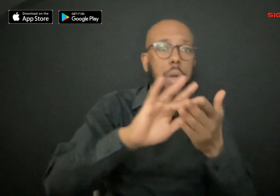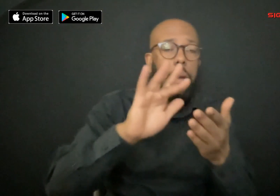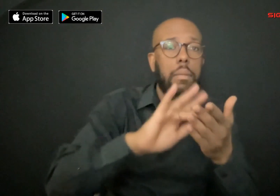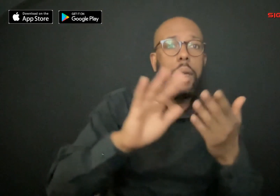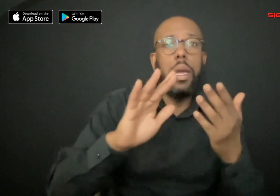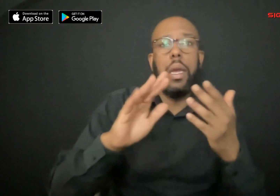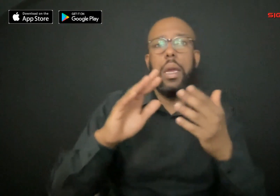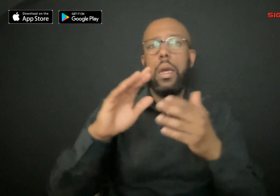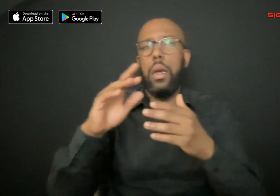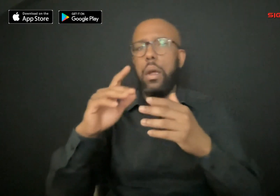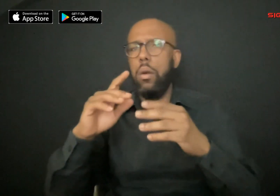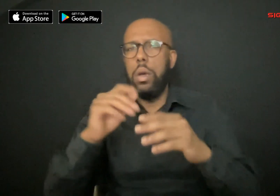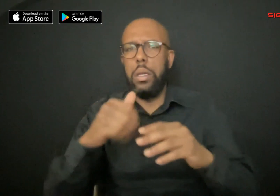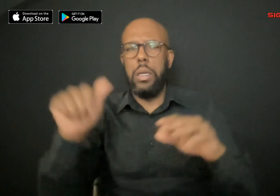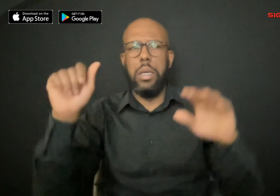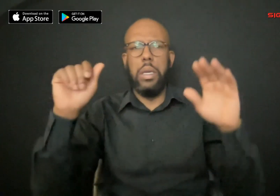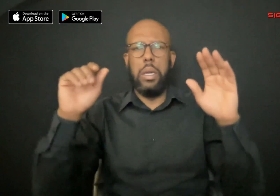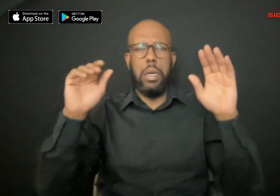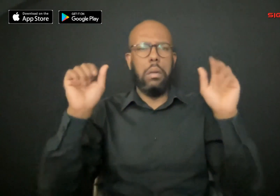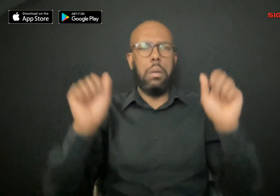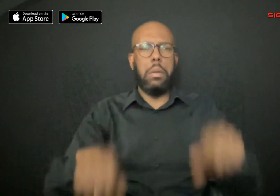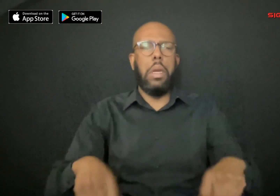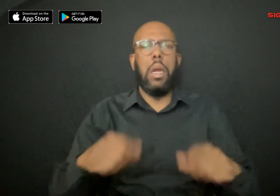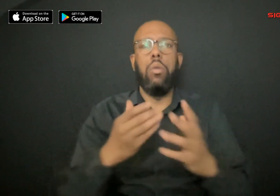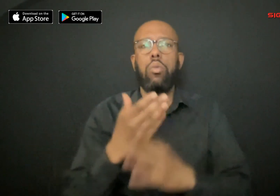but if you prefer to watch on television iPad